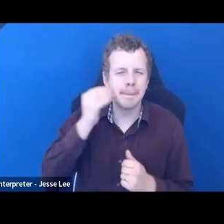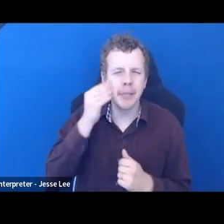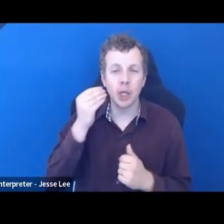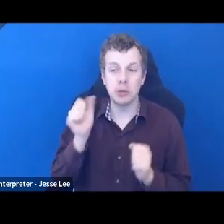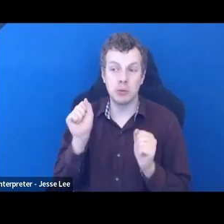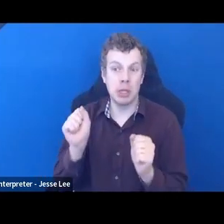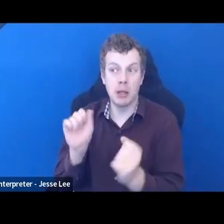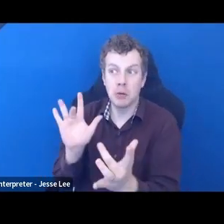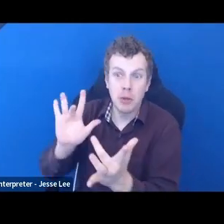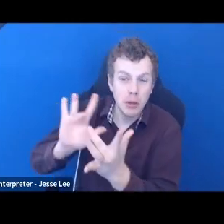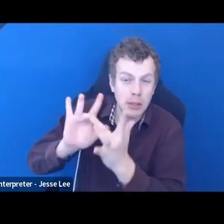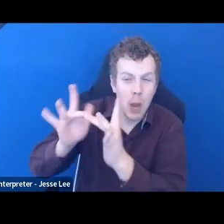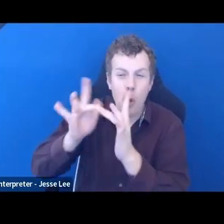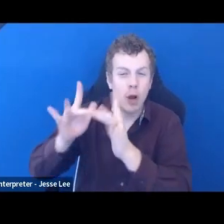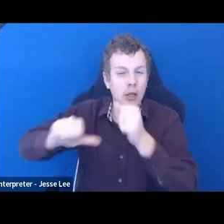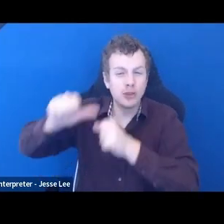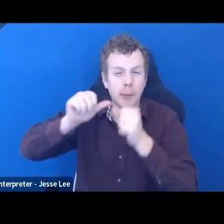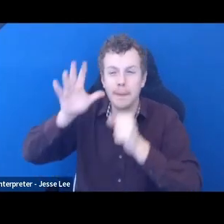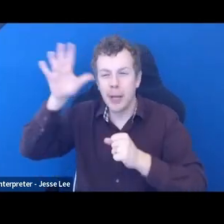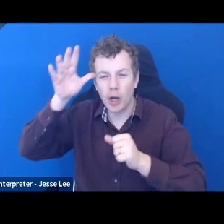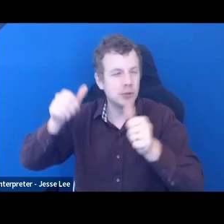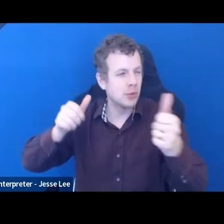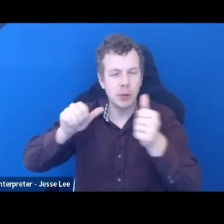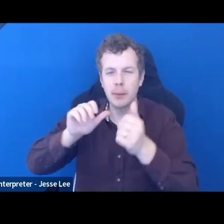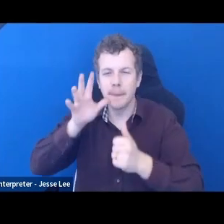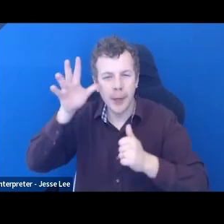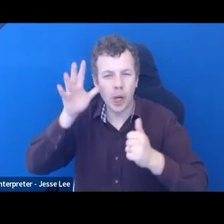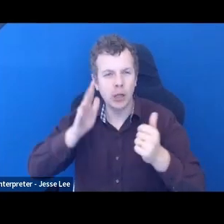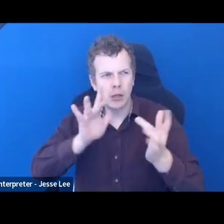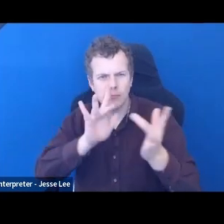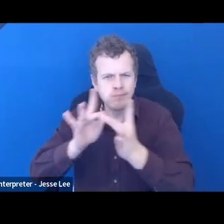Connecting them through parent to parent, hands and voices.